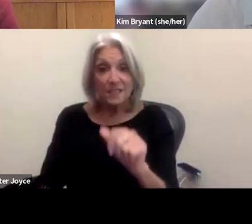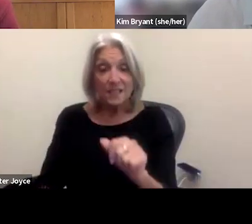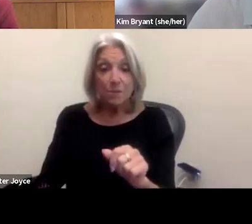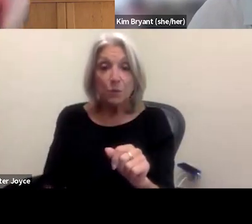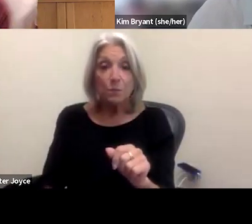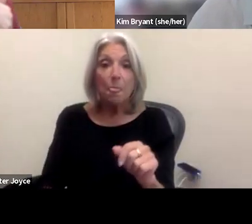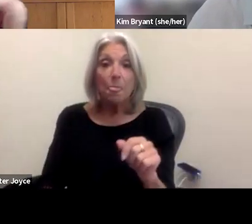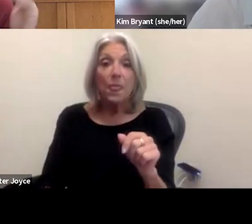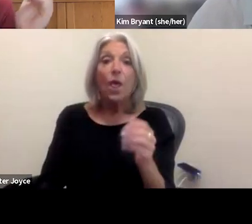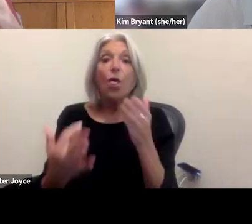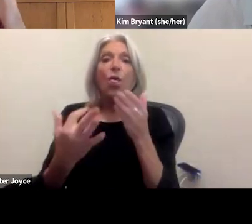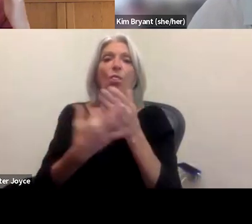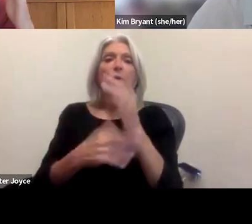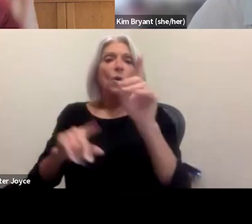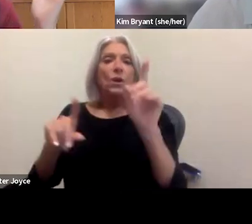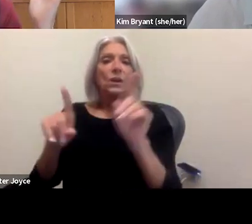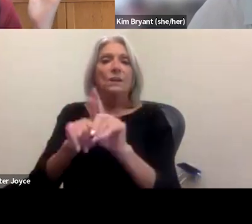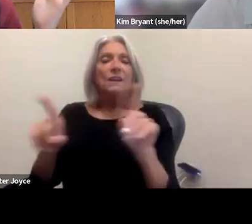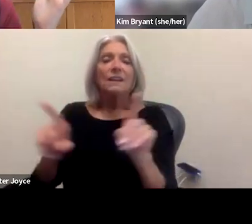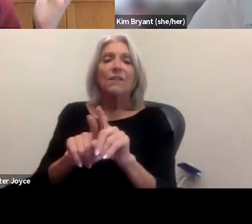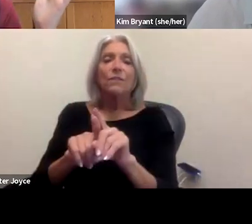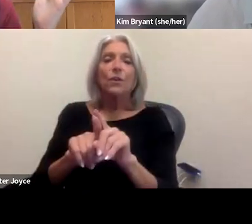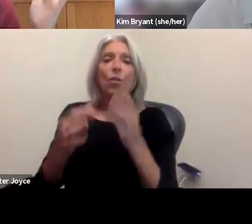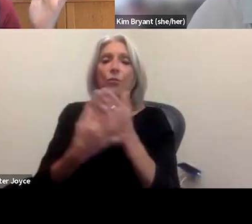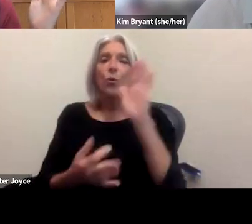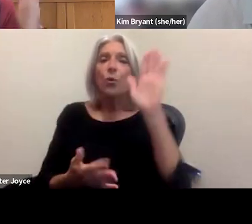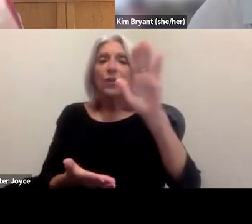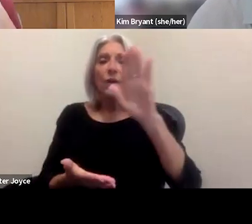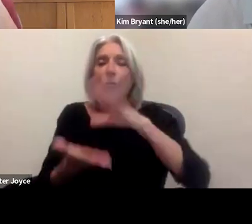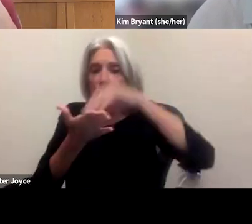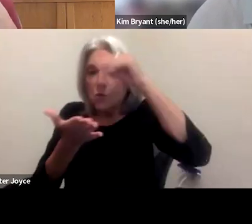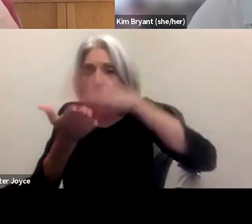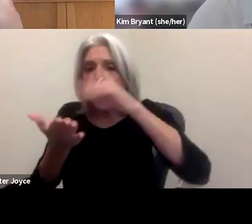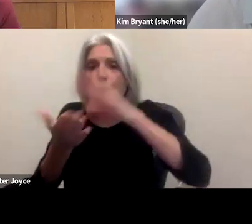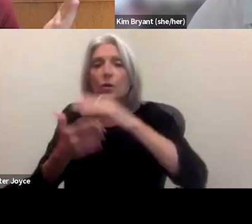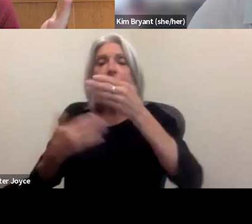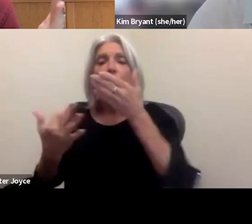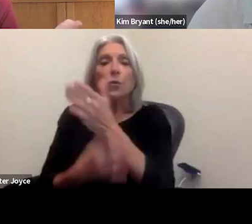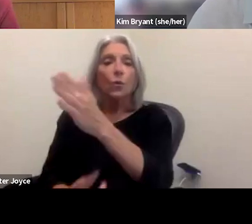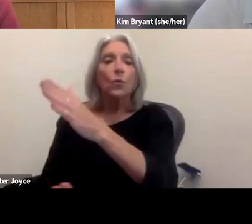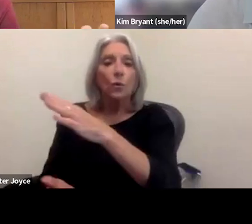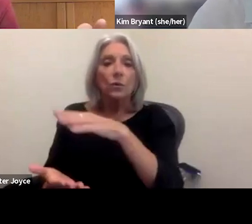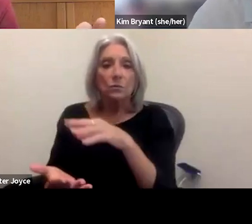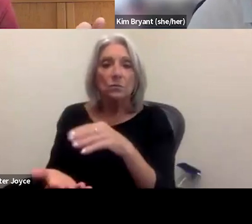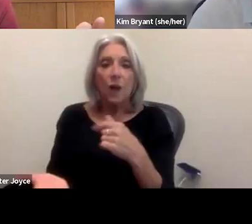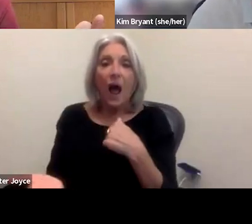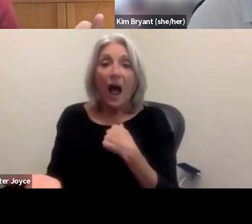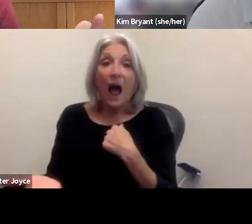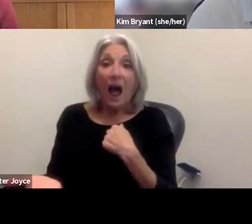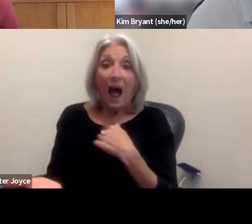through different levels of academic ableism along the way. And I like design with disability.